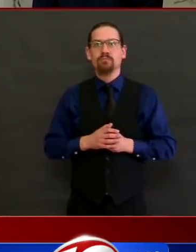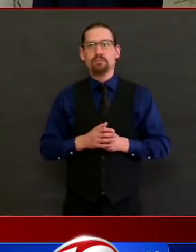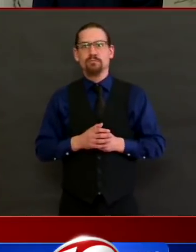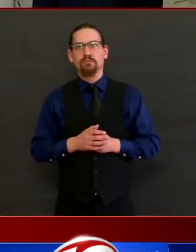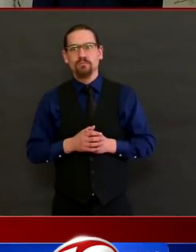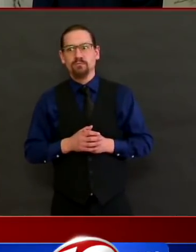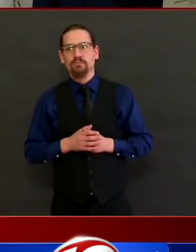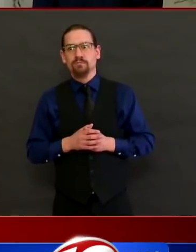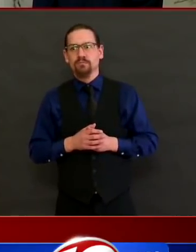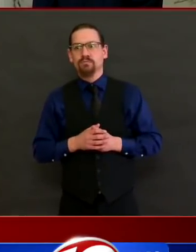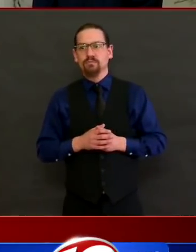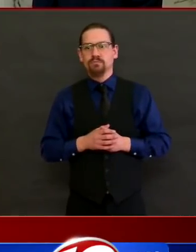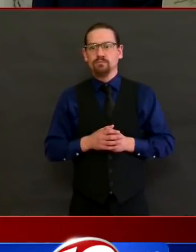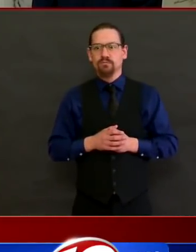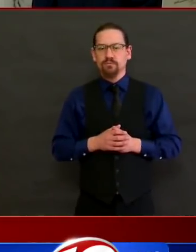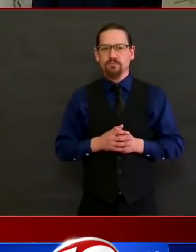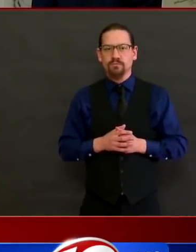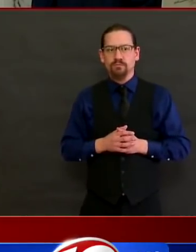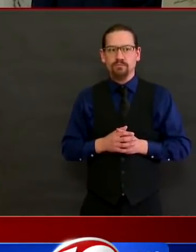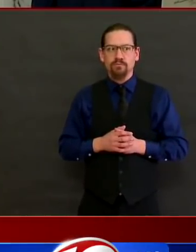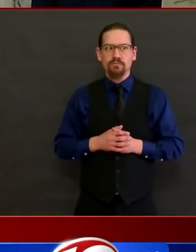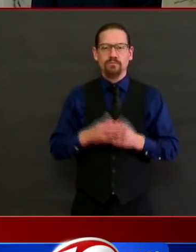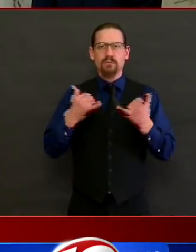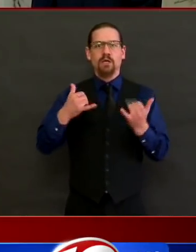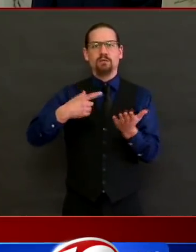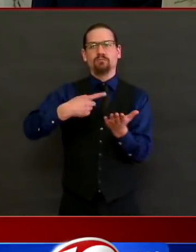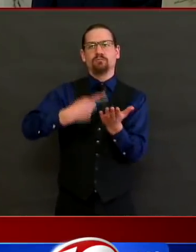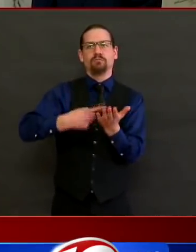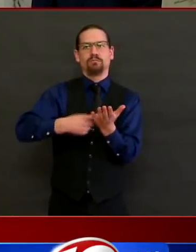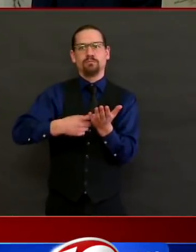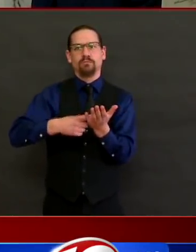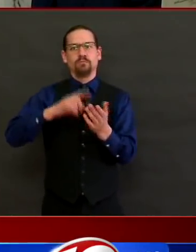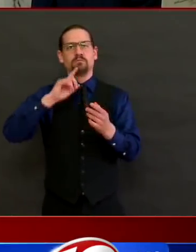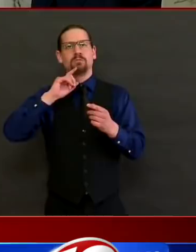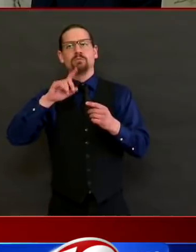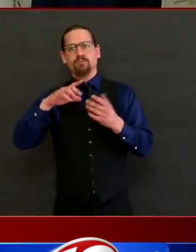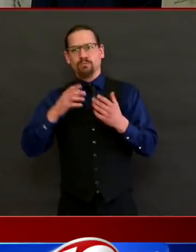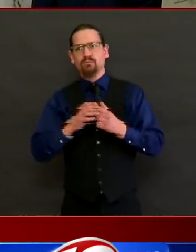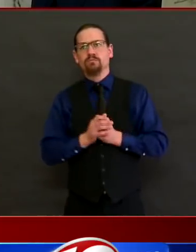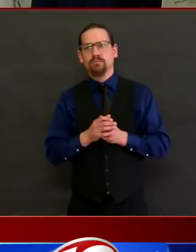ONE OF THE MOST HORRIBLE PARTS ABOUT DEALING WITH THIS VIRUS IS THAT TOO MANY PEOPLE ARE OUT OF WORK.